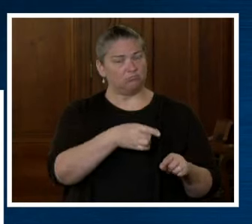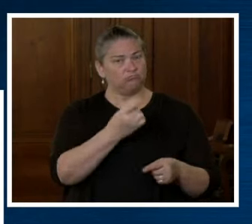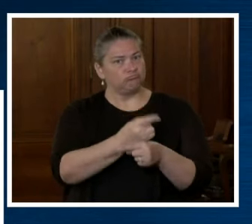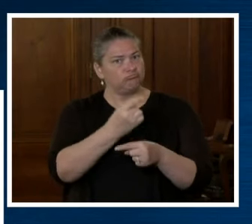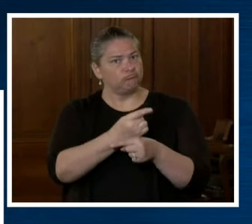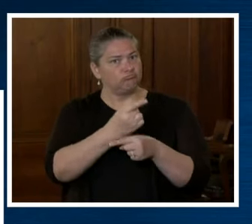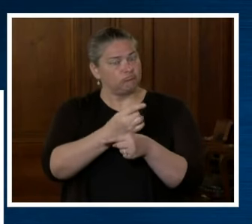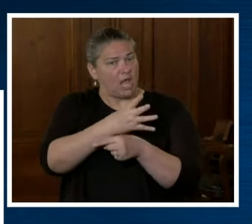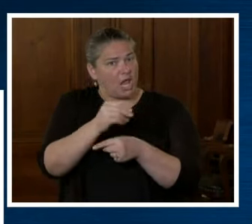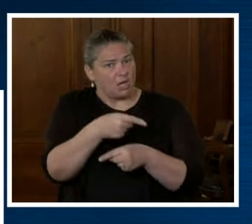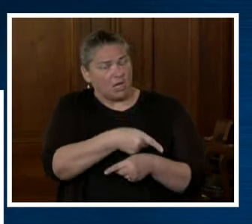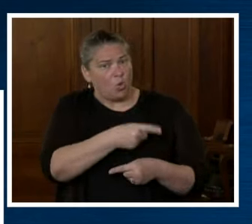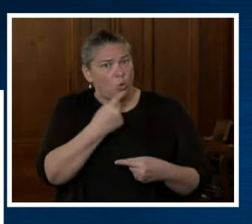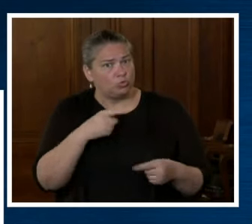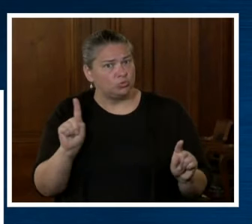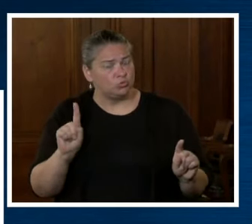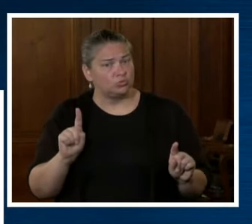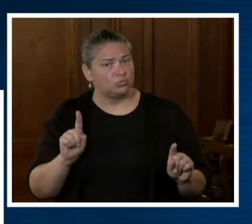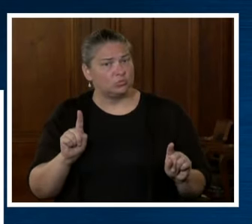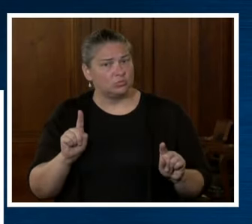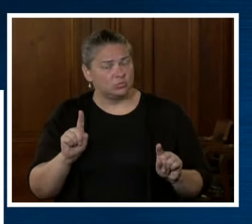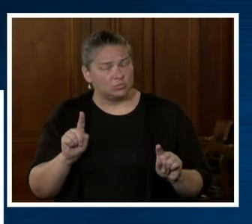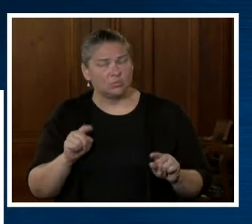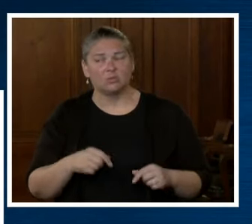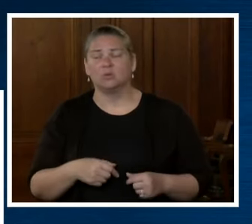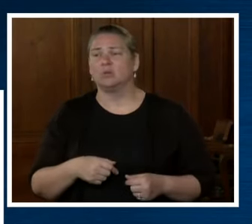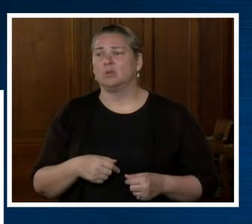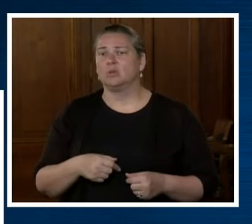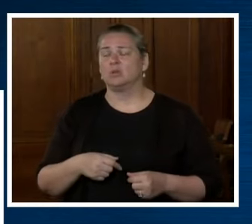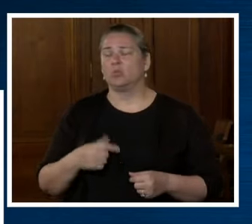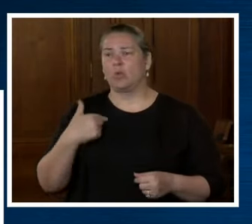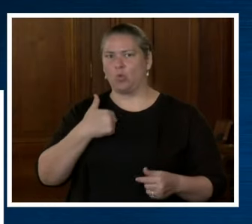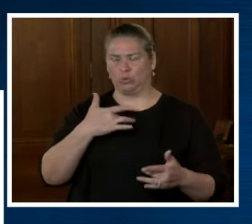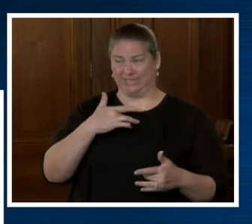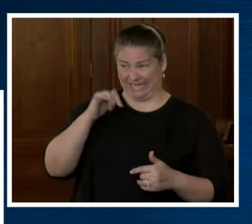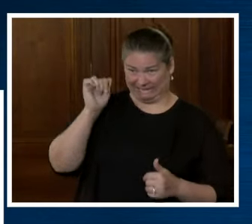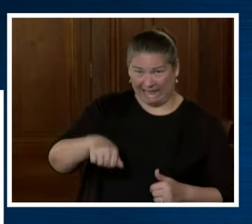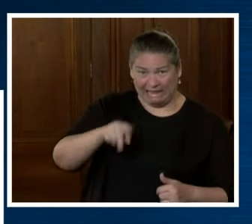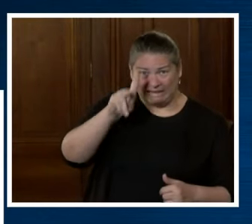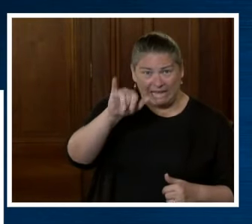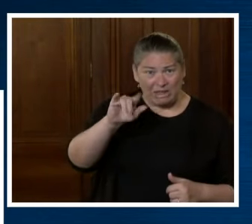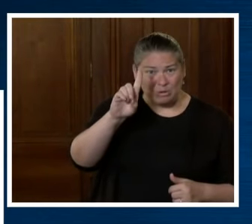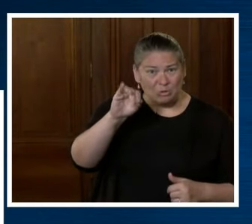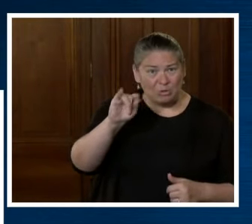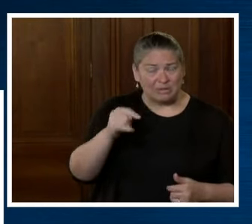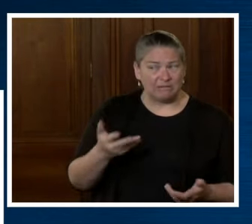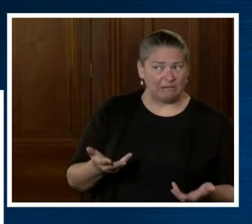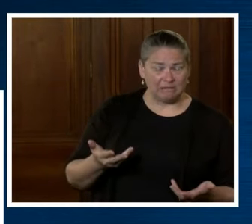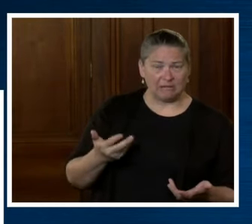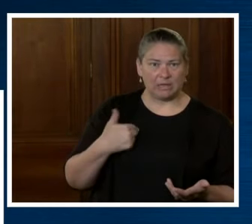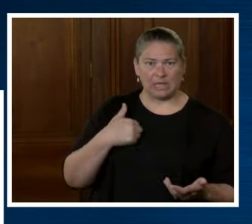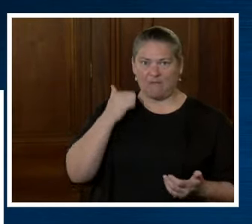16,000 CASES IN ONE WEEK IN MAY, AND THE NEXT WEEK WOULD HAVE BEEN 32,000 CASES WITH THE